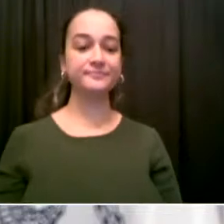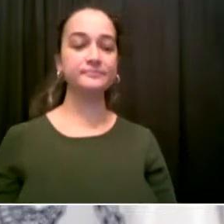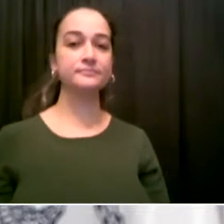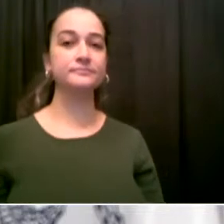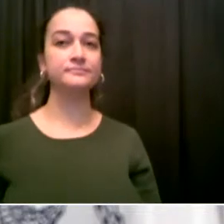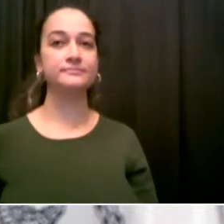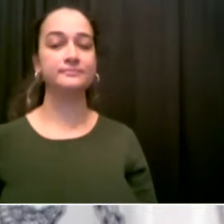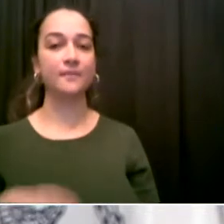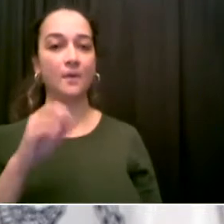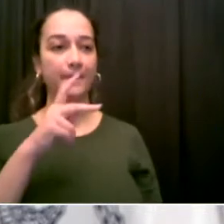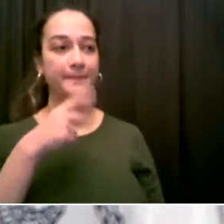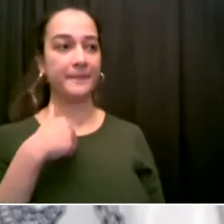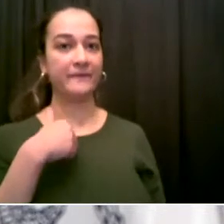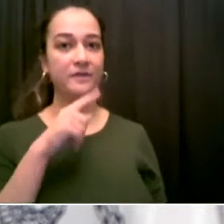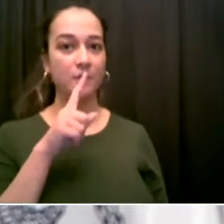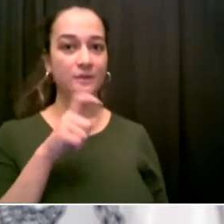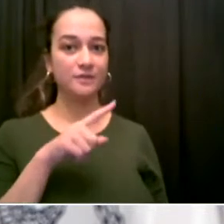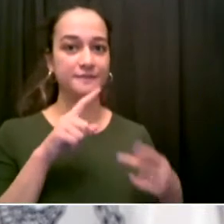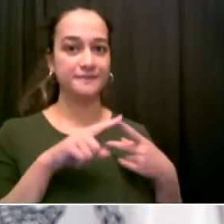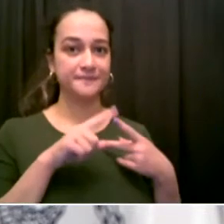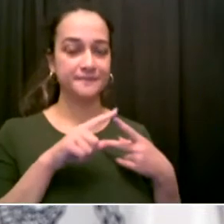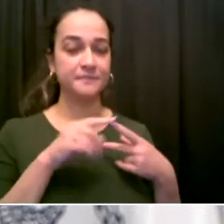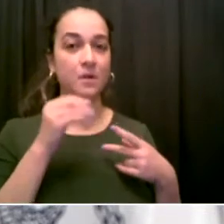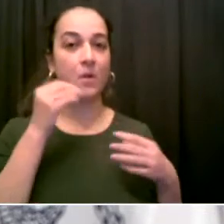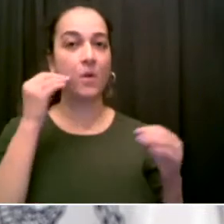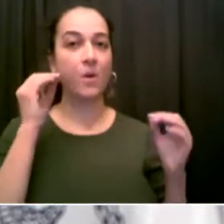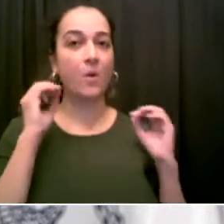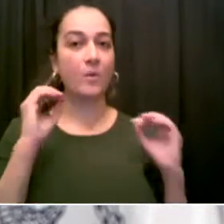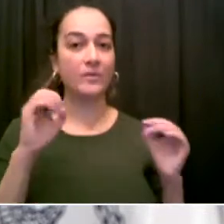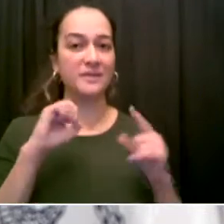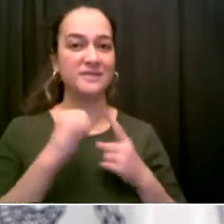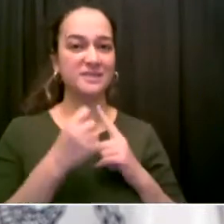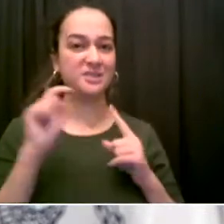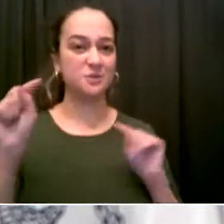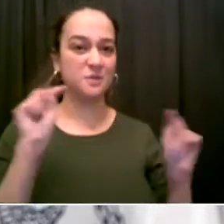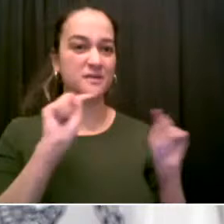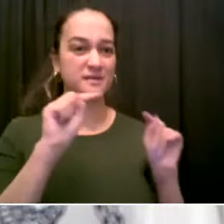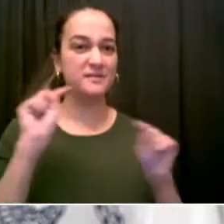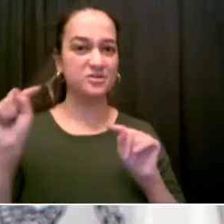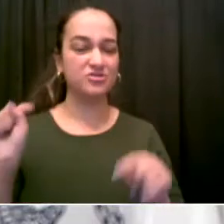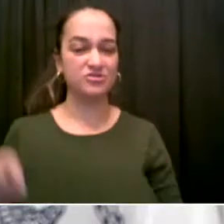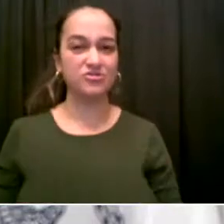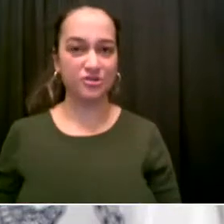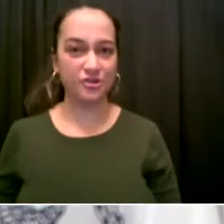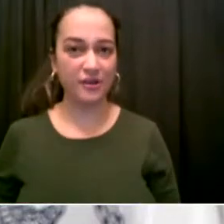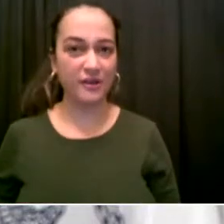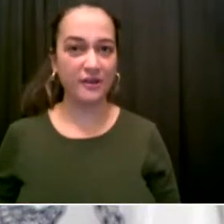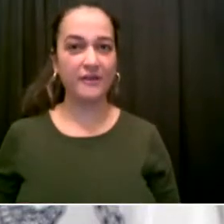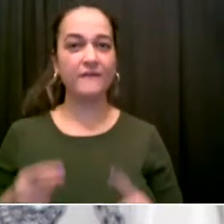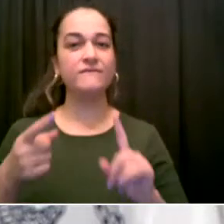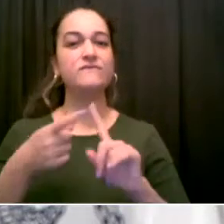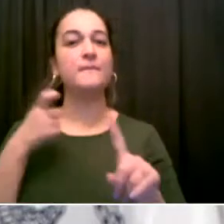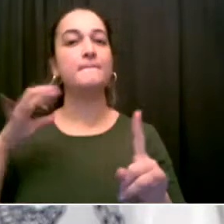WELL, I WANT TO SPEAK BOAUT